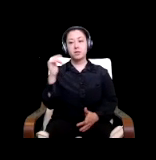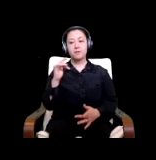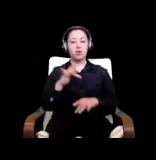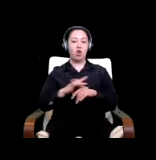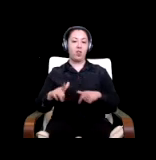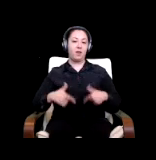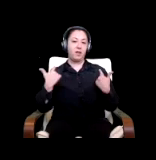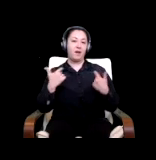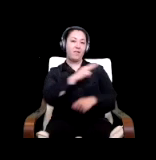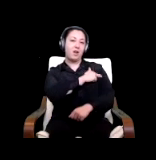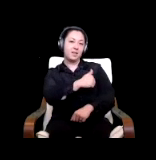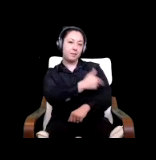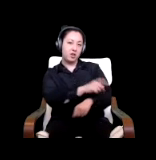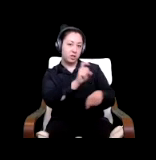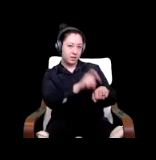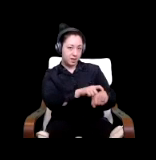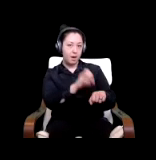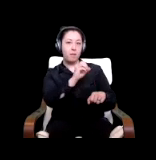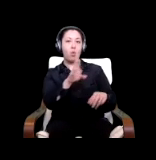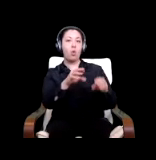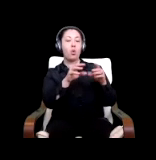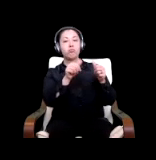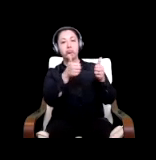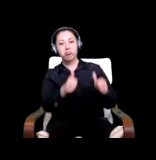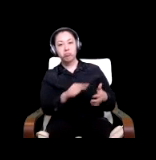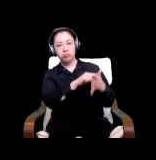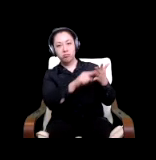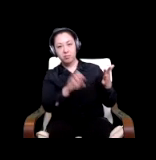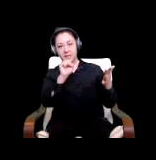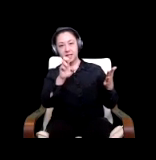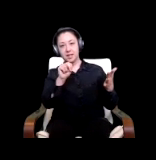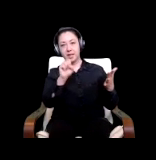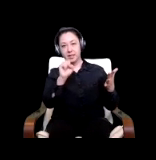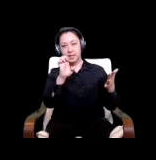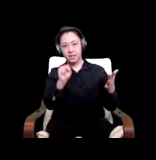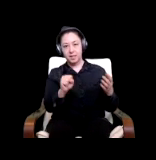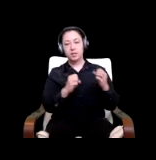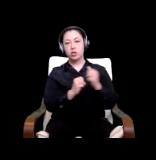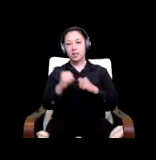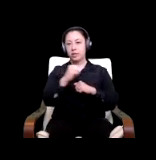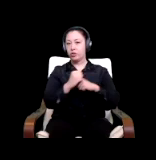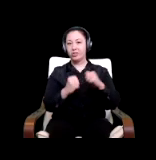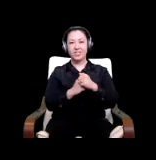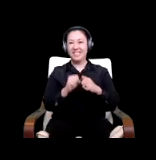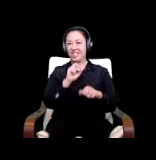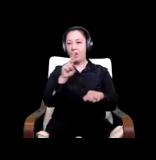sensory loss and different structural anomalies, we typically see global developmental delays